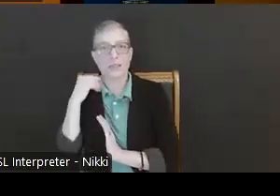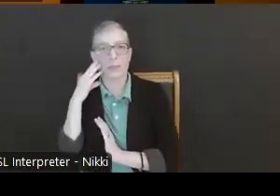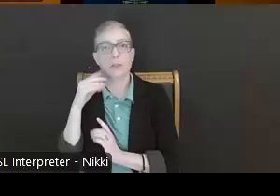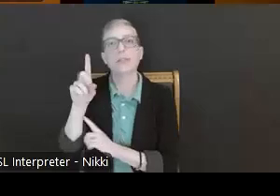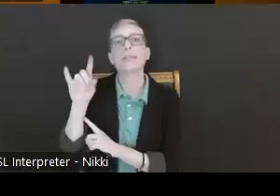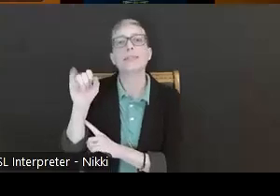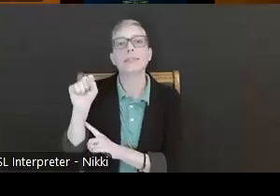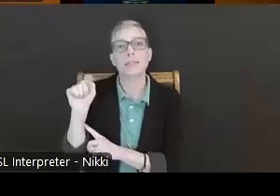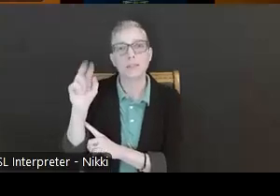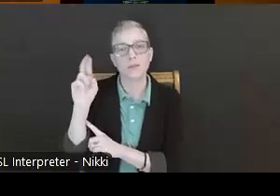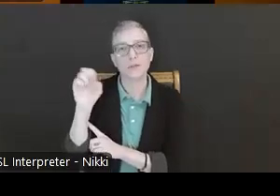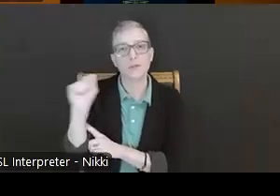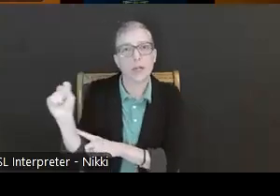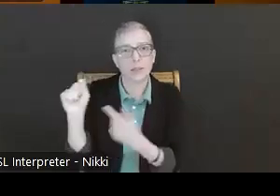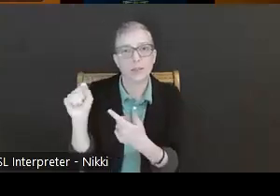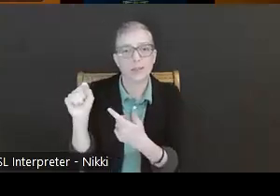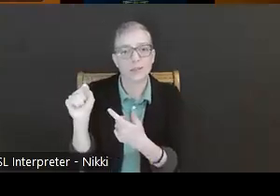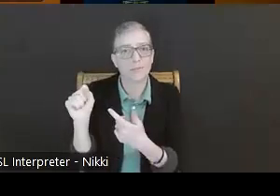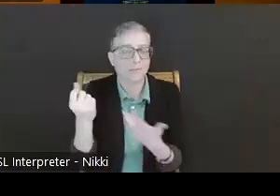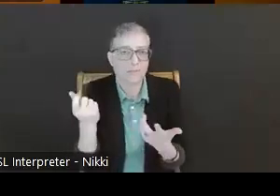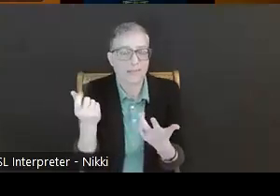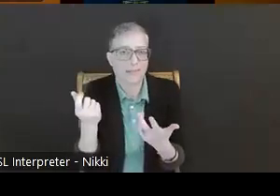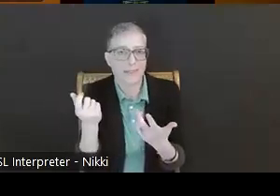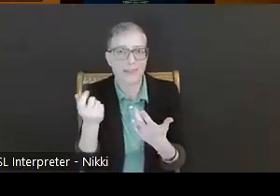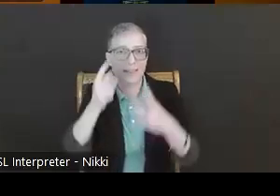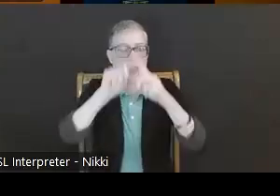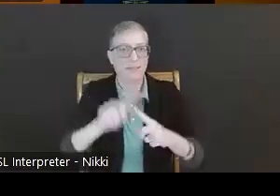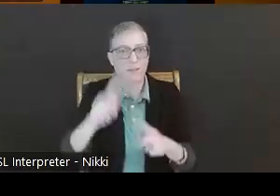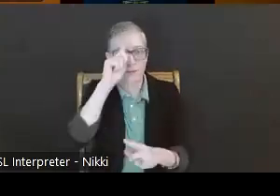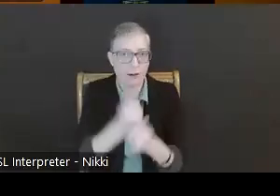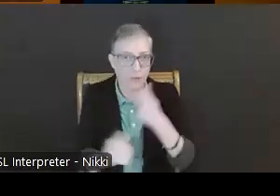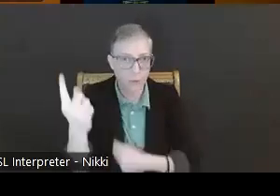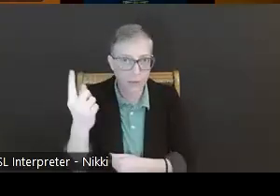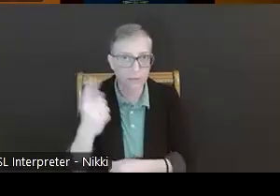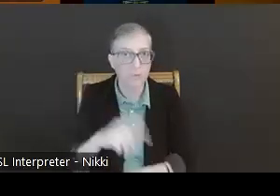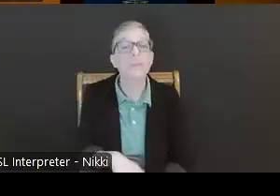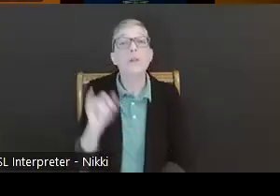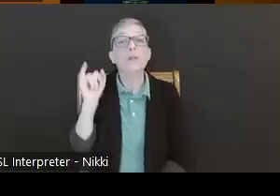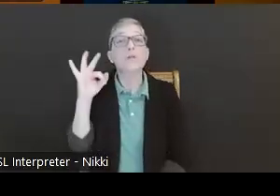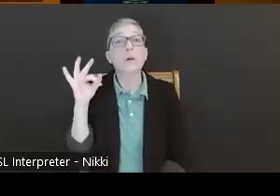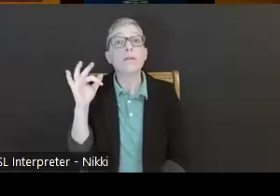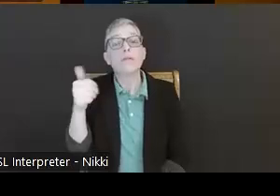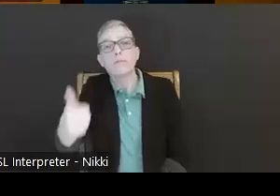any human um so so as a clinician working with a diad considering that the patient and the